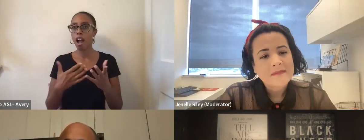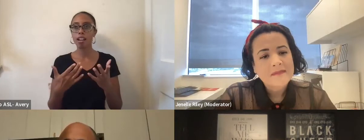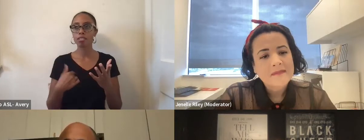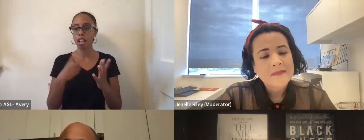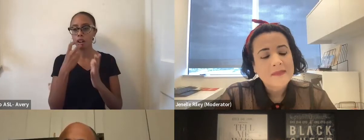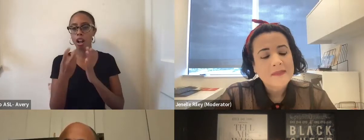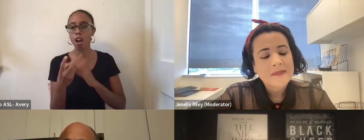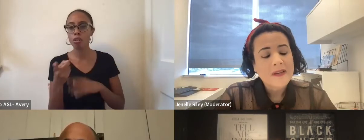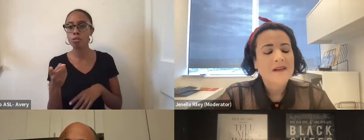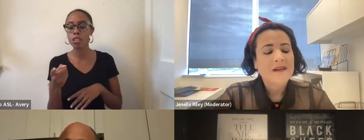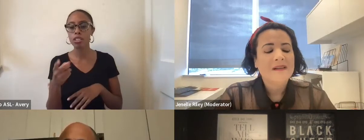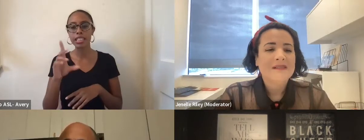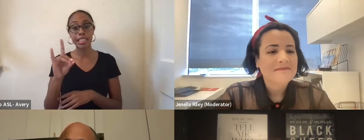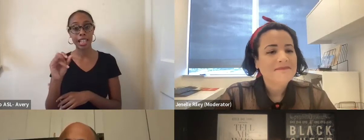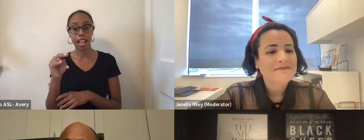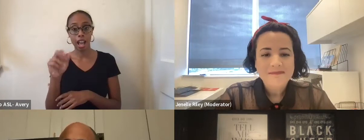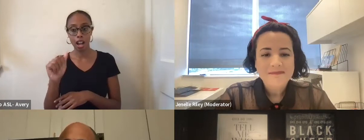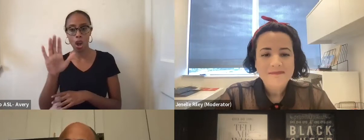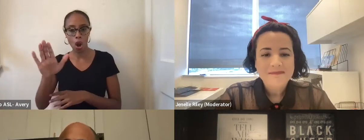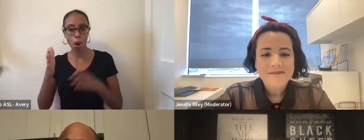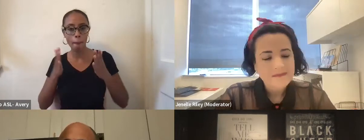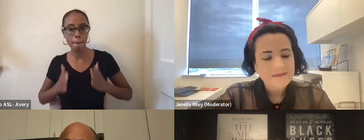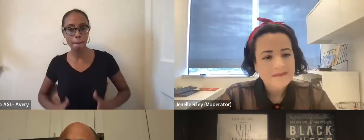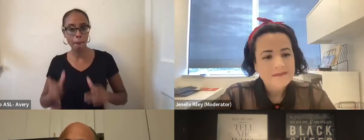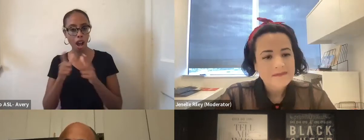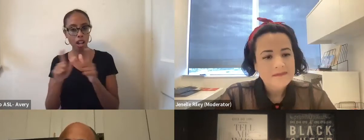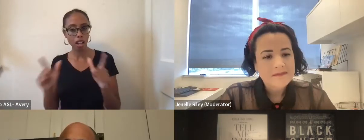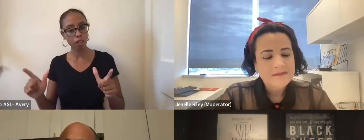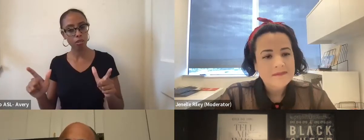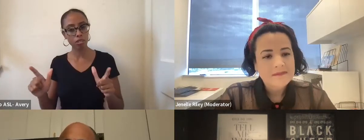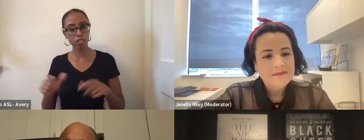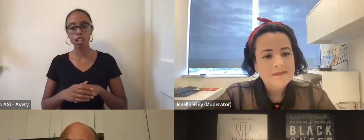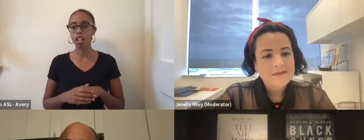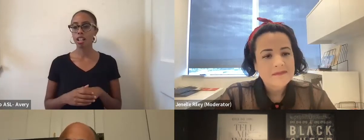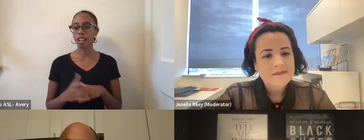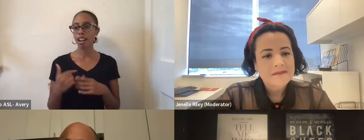almost like, almost like a silent movie star from the old Black and white Hollywood movie.